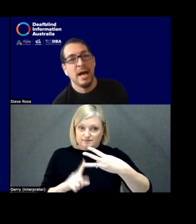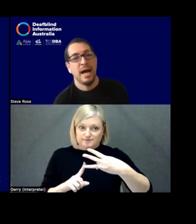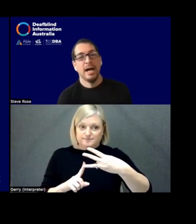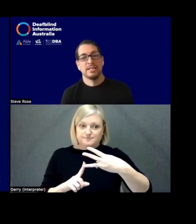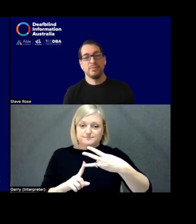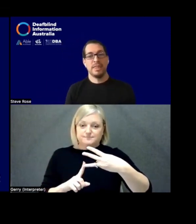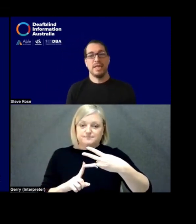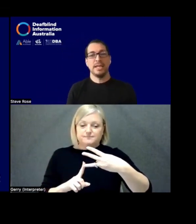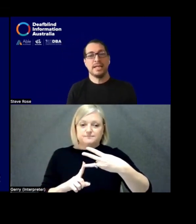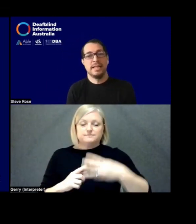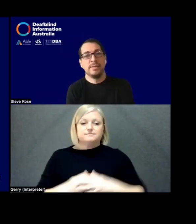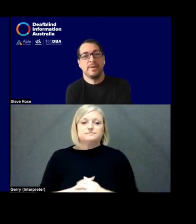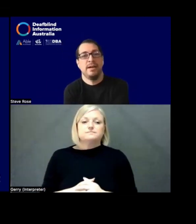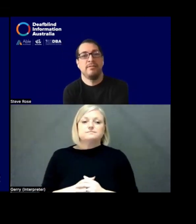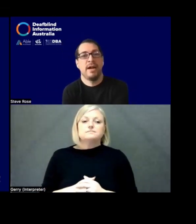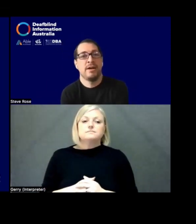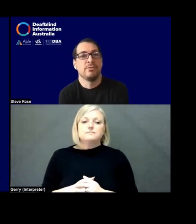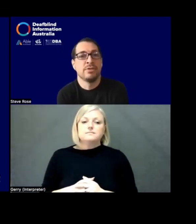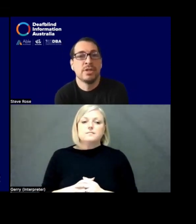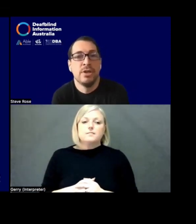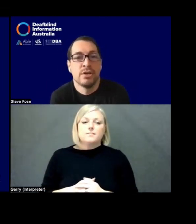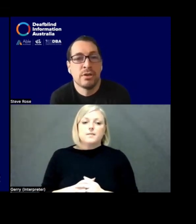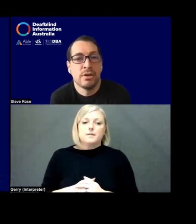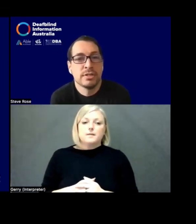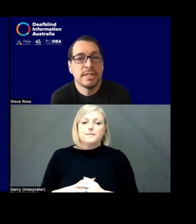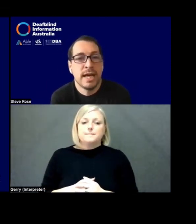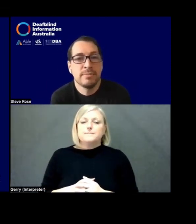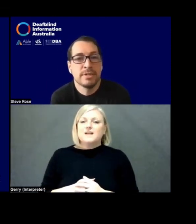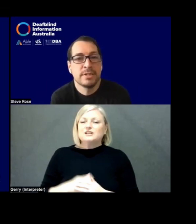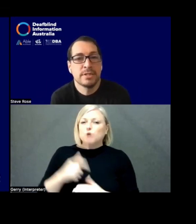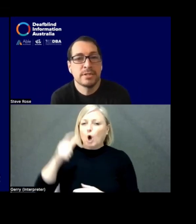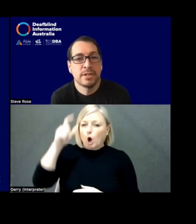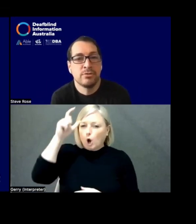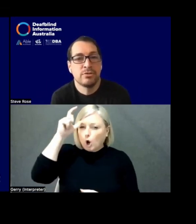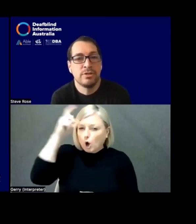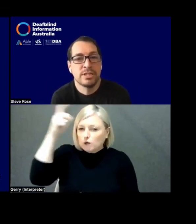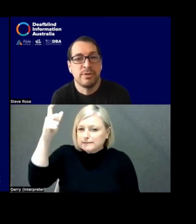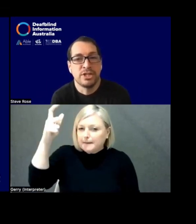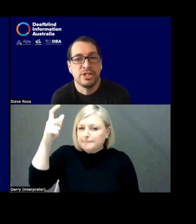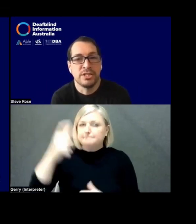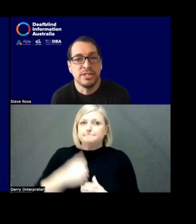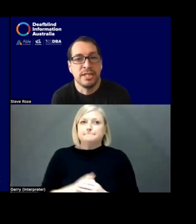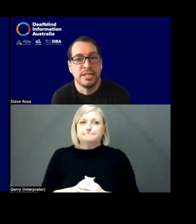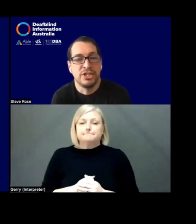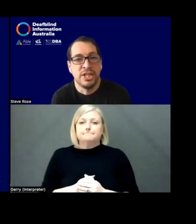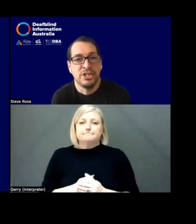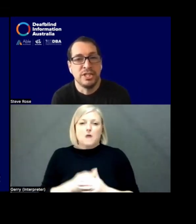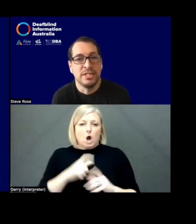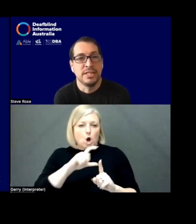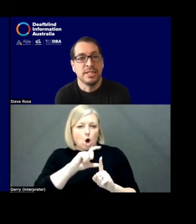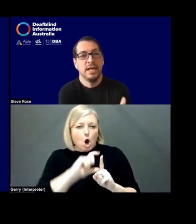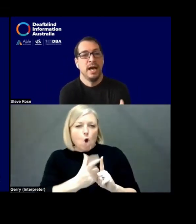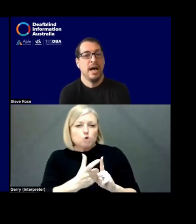So we are thinking a little bit around concepts, cultural expressions and exchanges. I suppose we are thinking about, well how do we